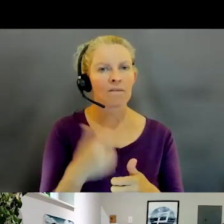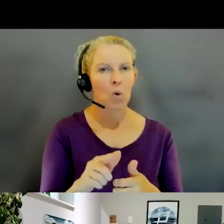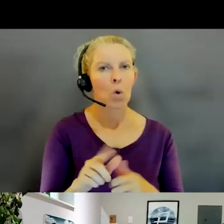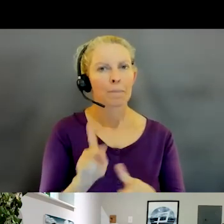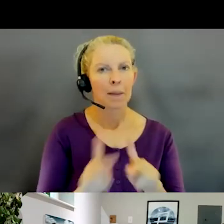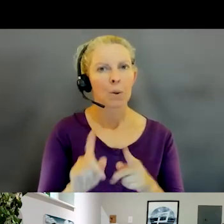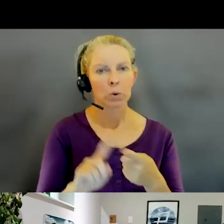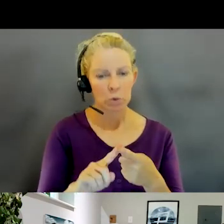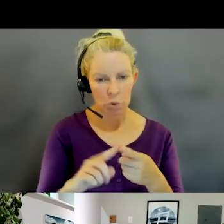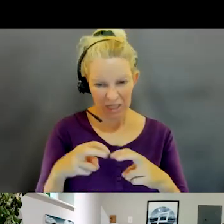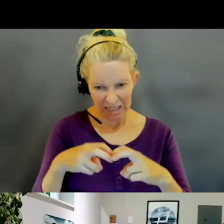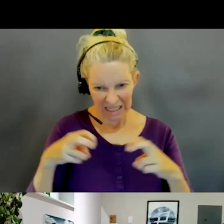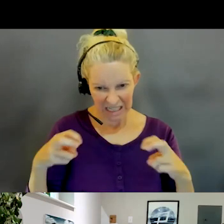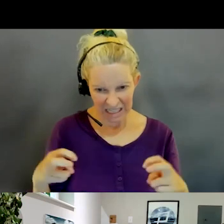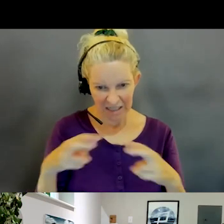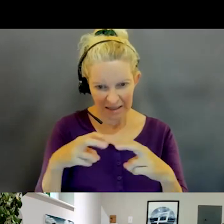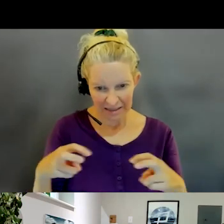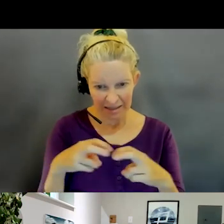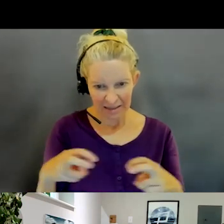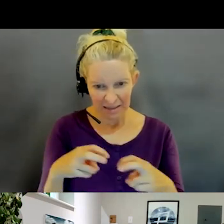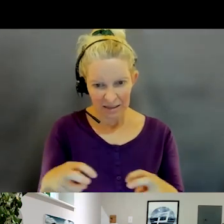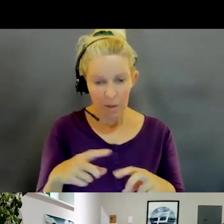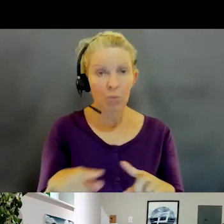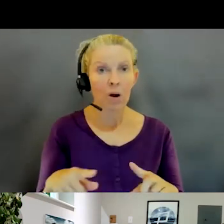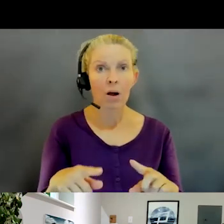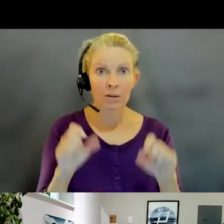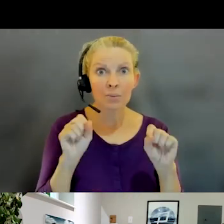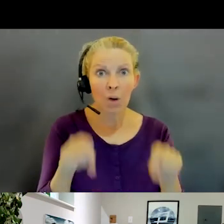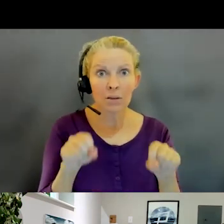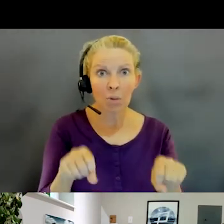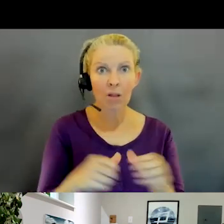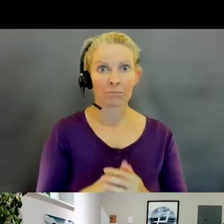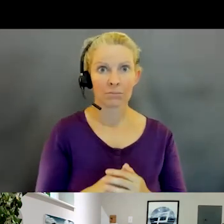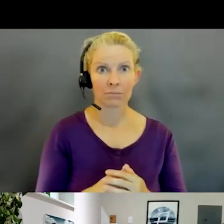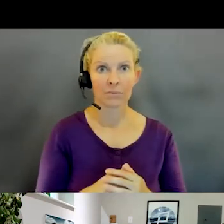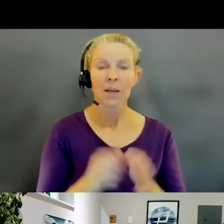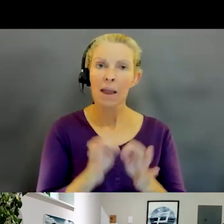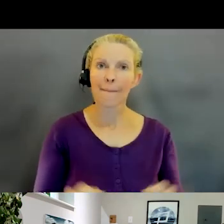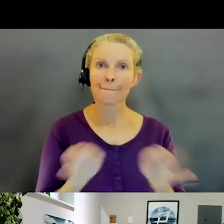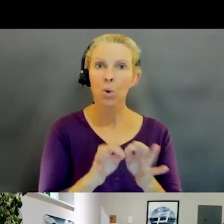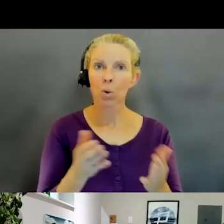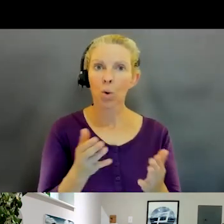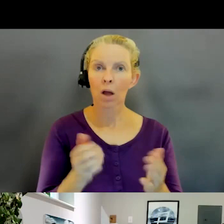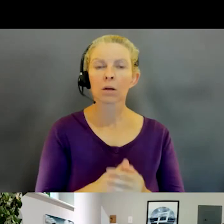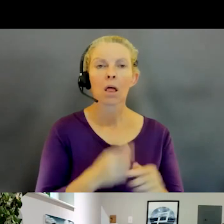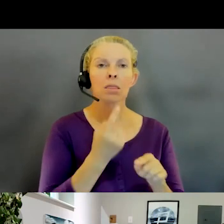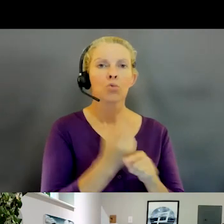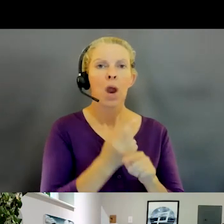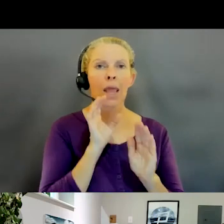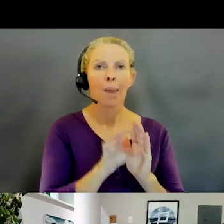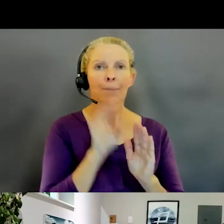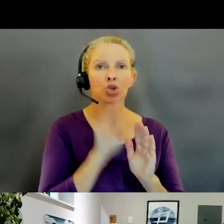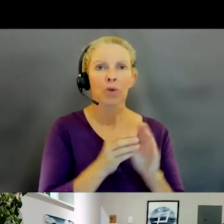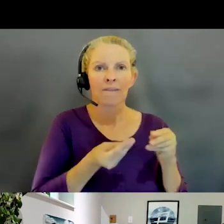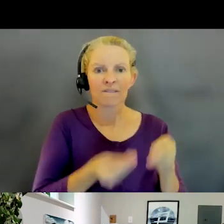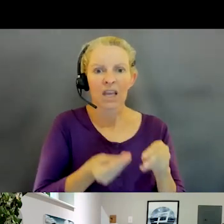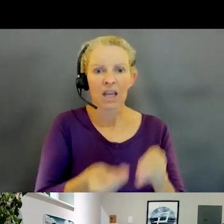it just takes eating the right imagery in, labeling it correctly by an intelligent